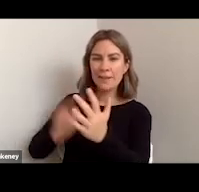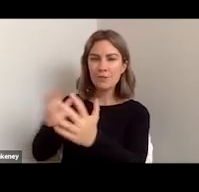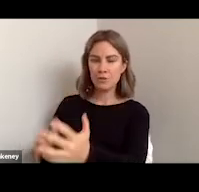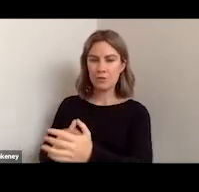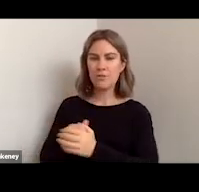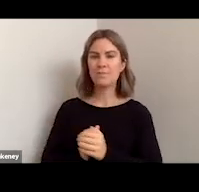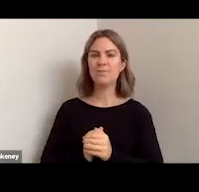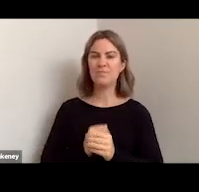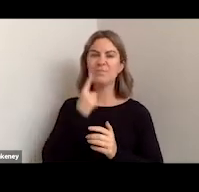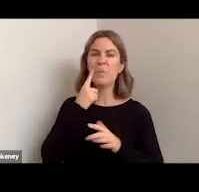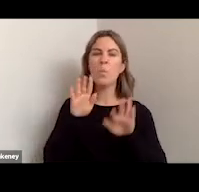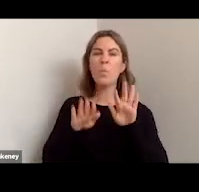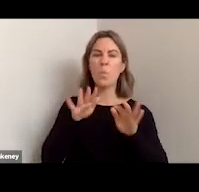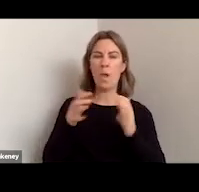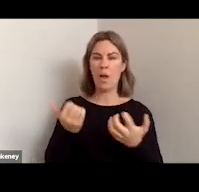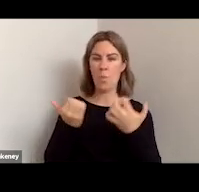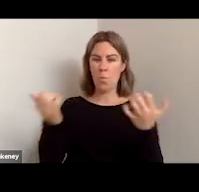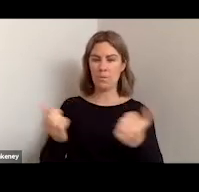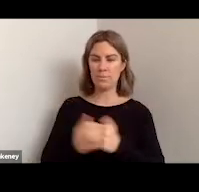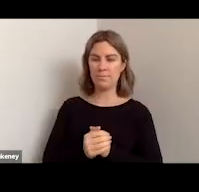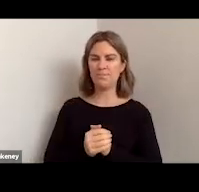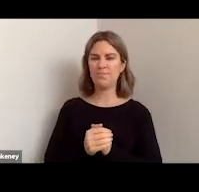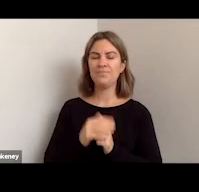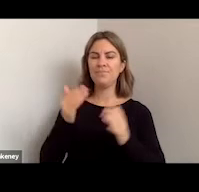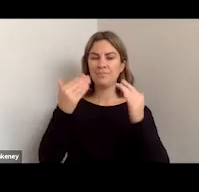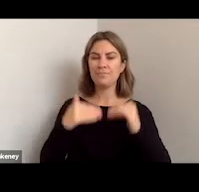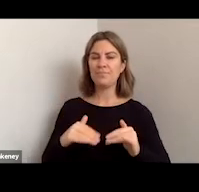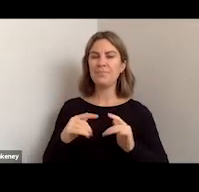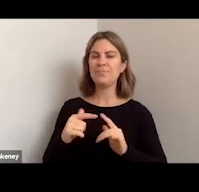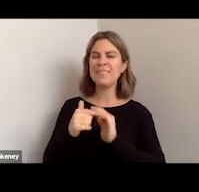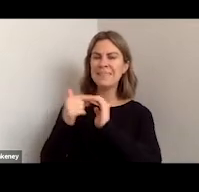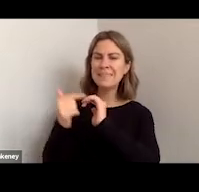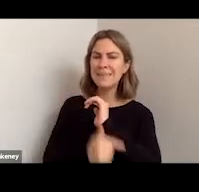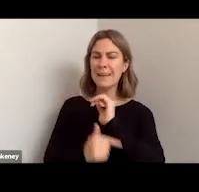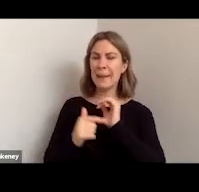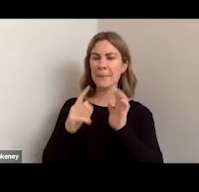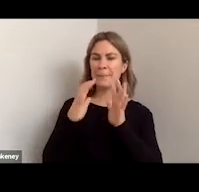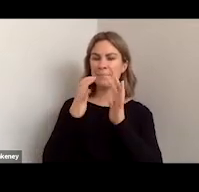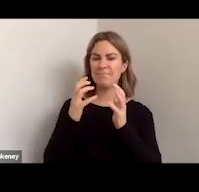Deep Face, Google's is called Deep Mind - this is an artificial